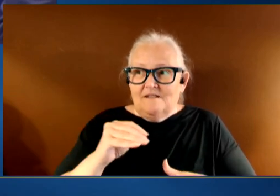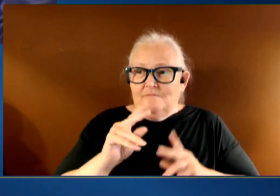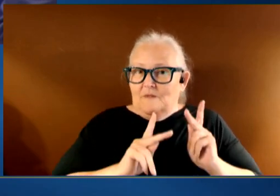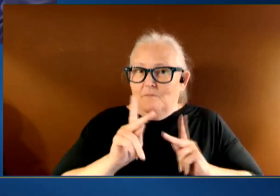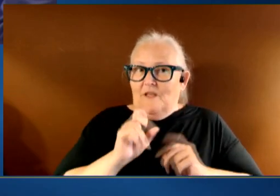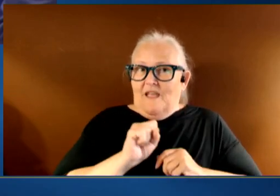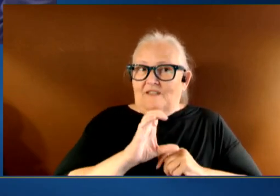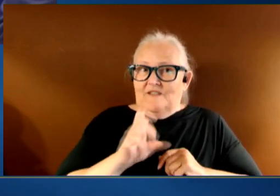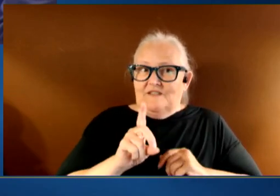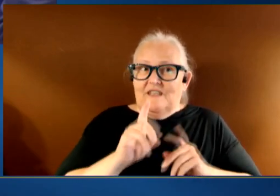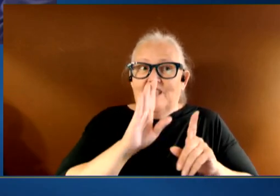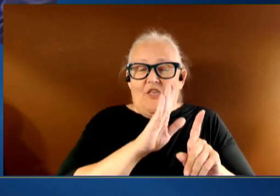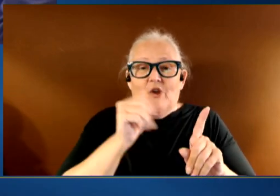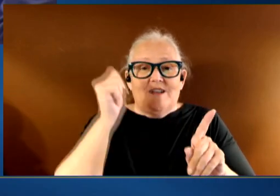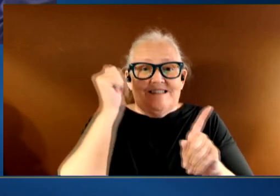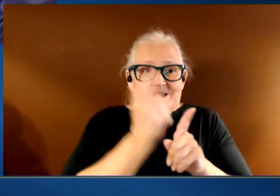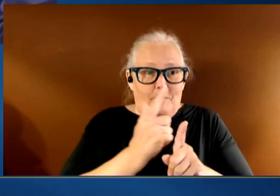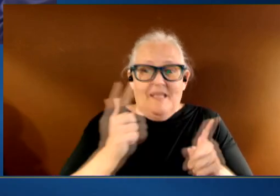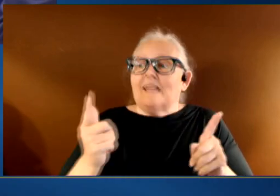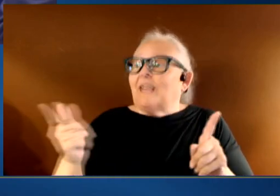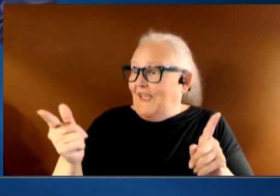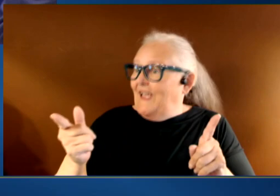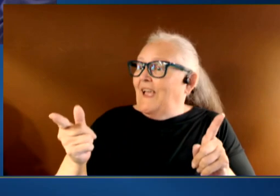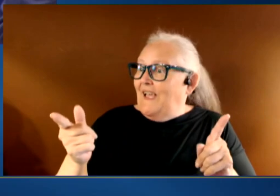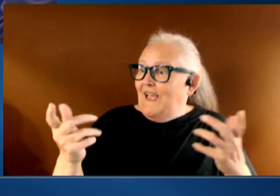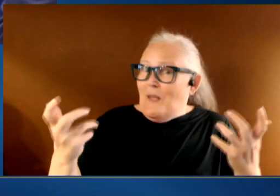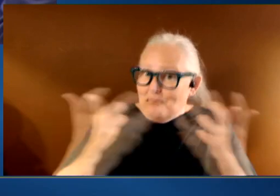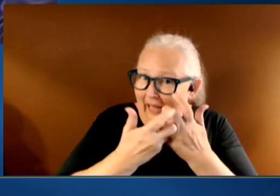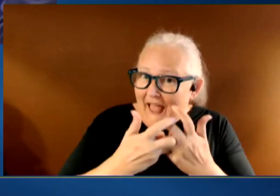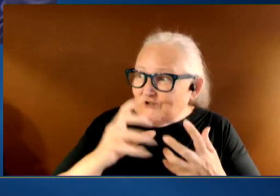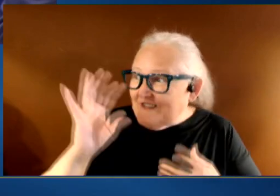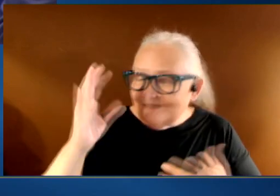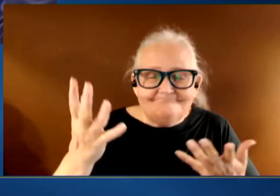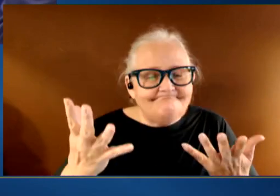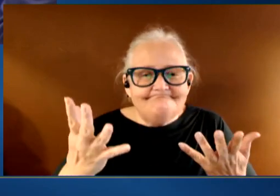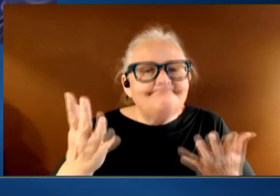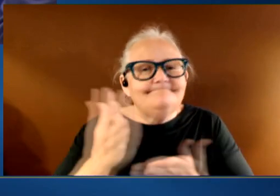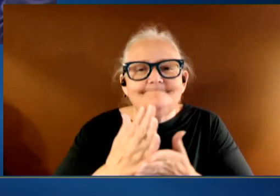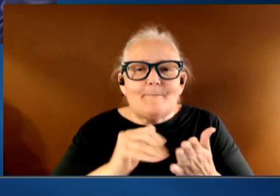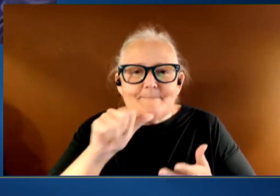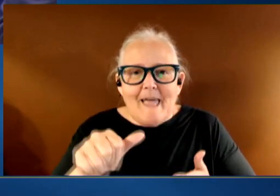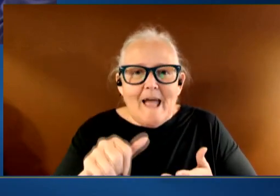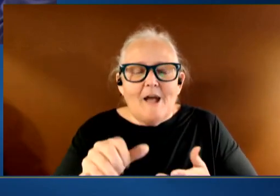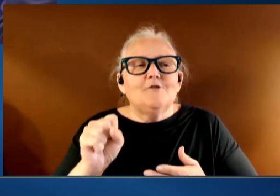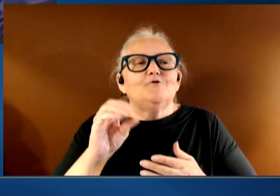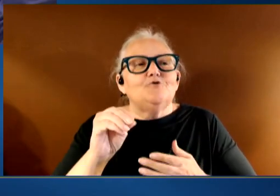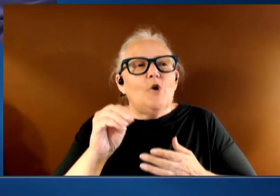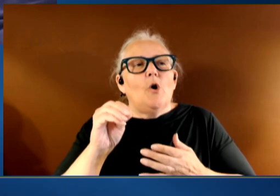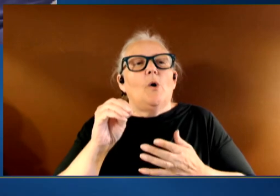complete tissue match. So, what my lab works on is haploidentical or half-match donor transplants,